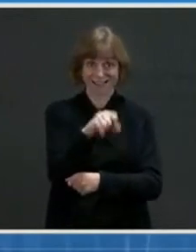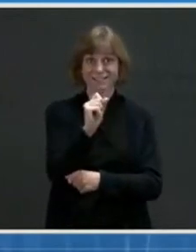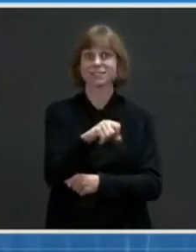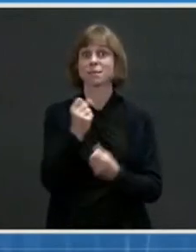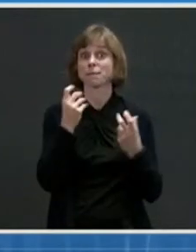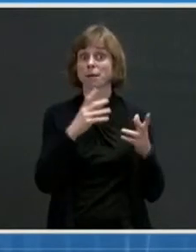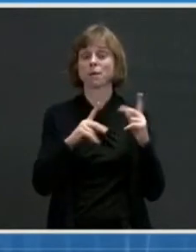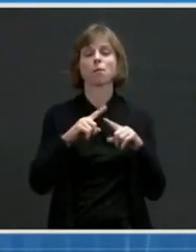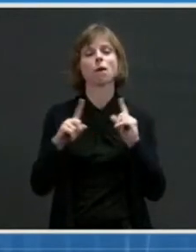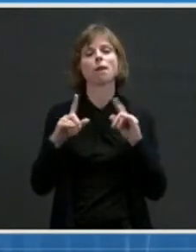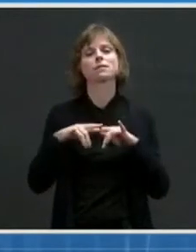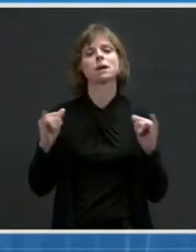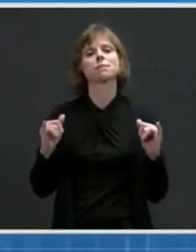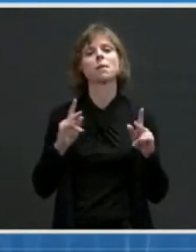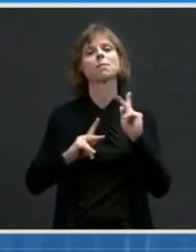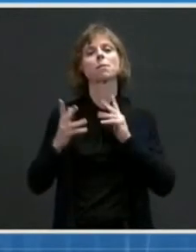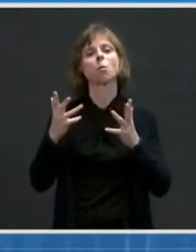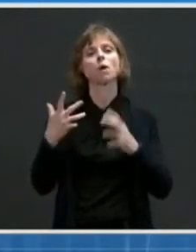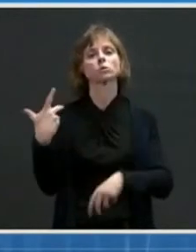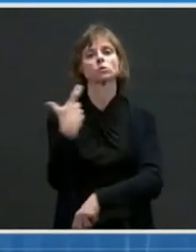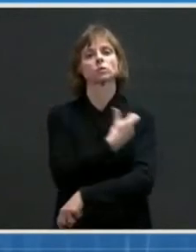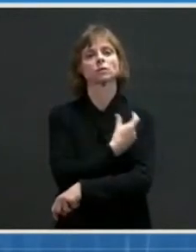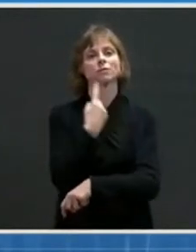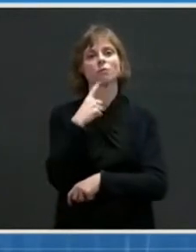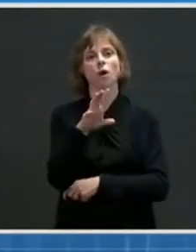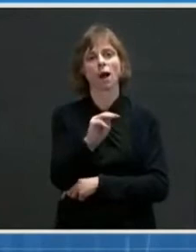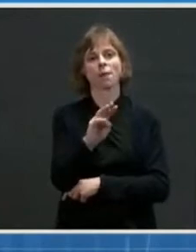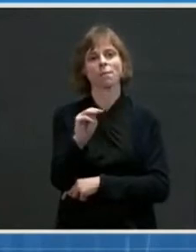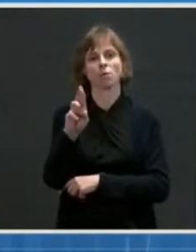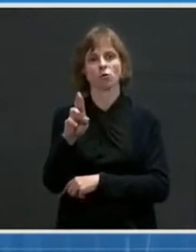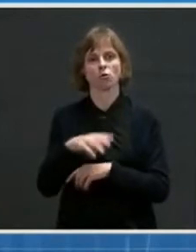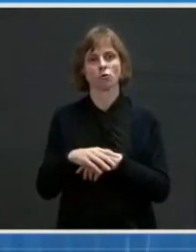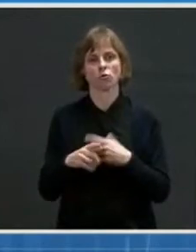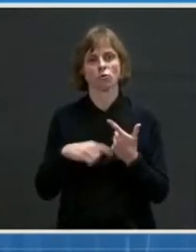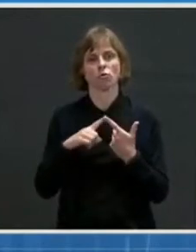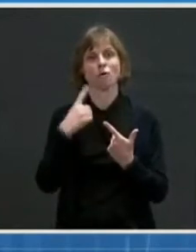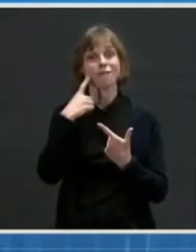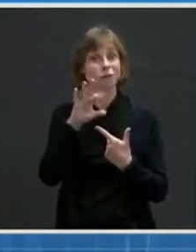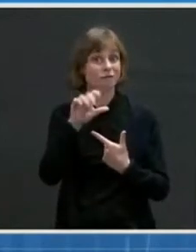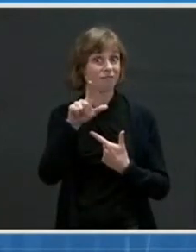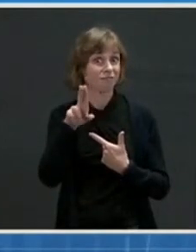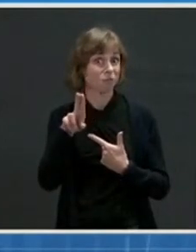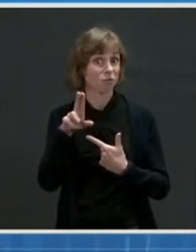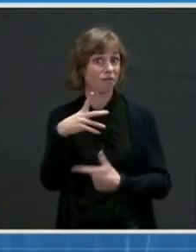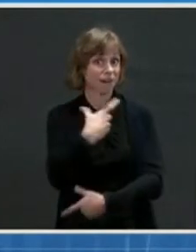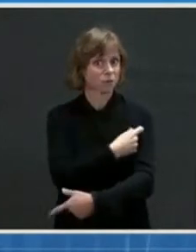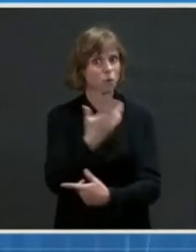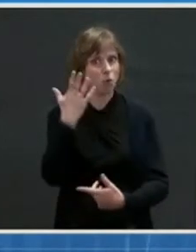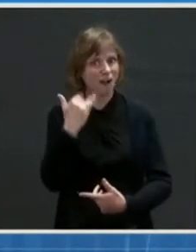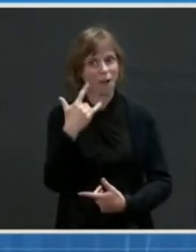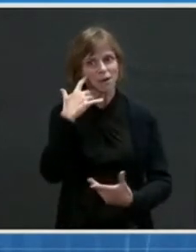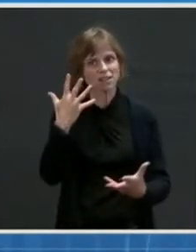VACCINE IN LARGE NUMBERS FOR